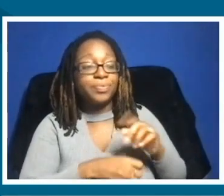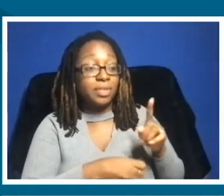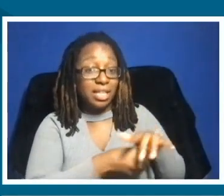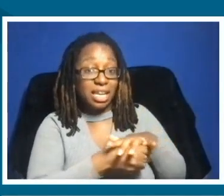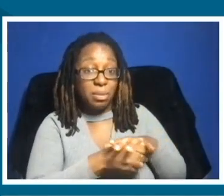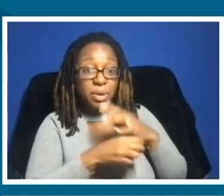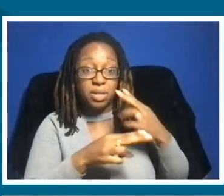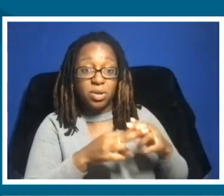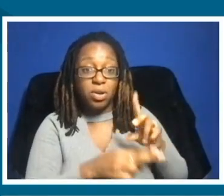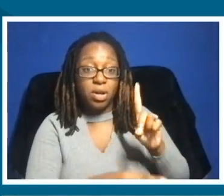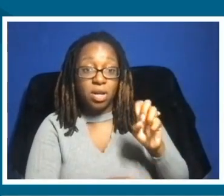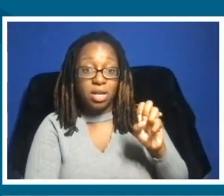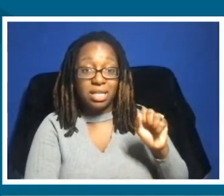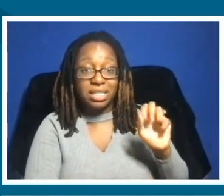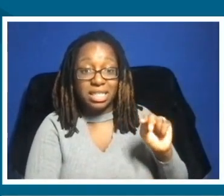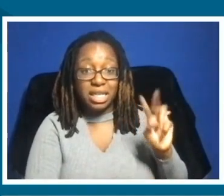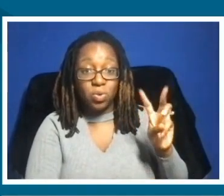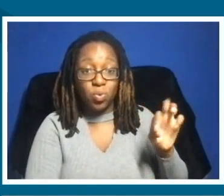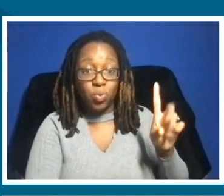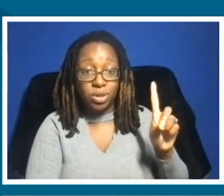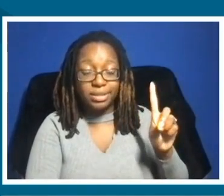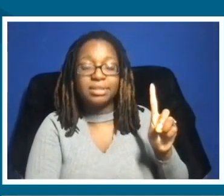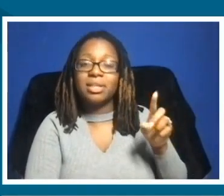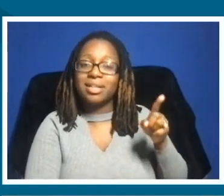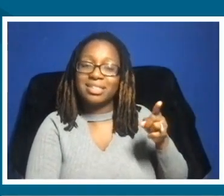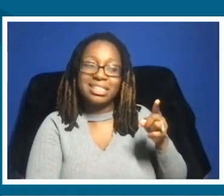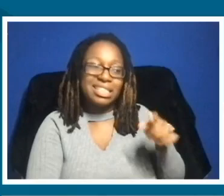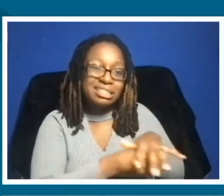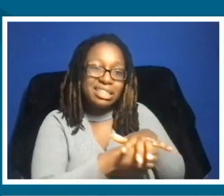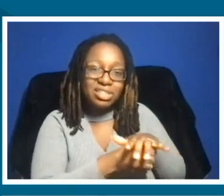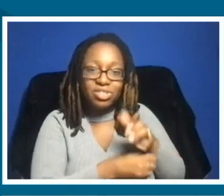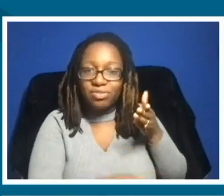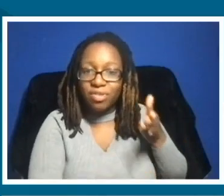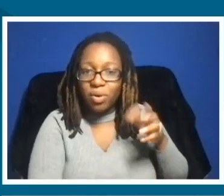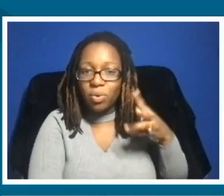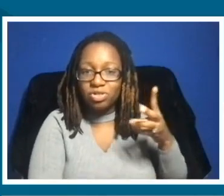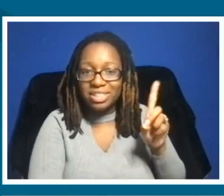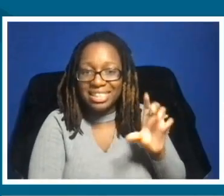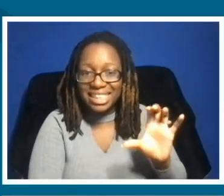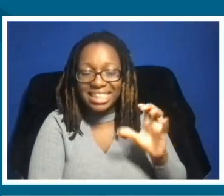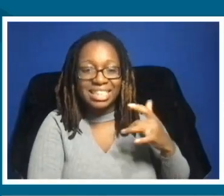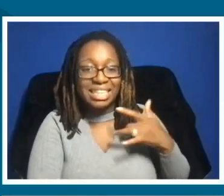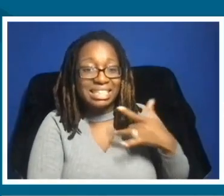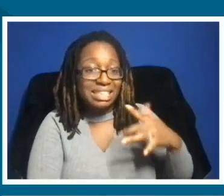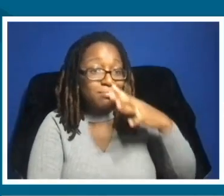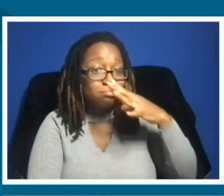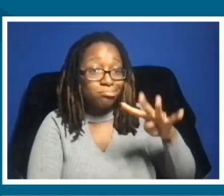and it is in a section of washington dc